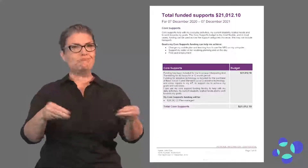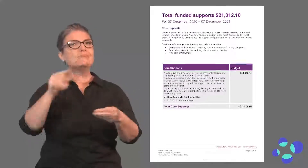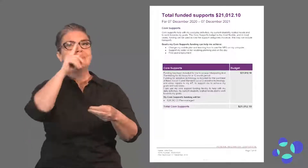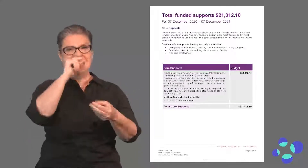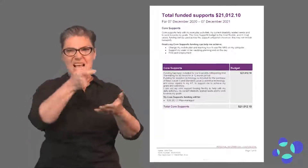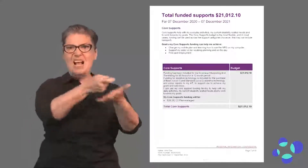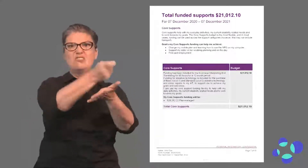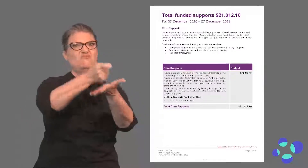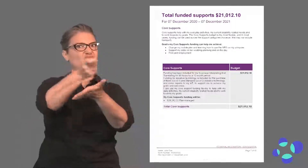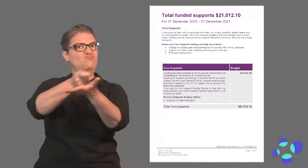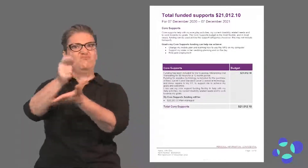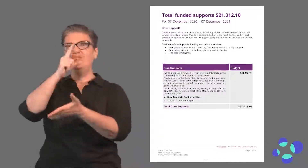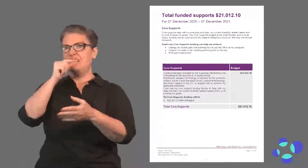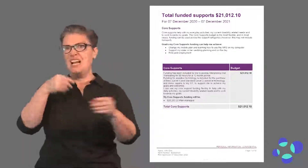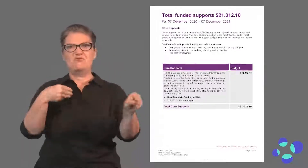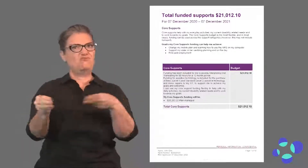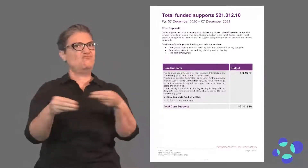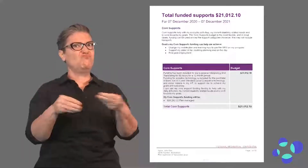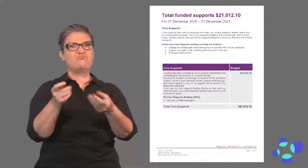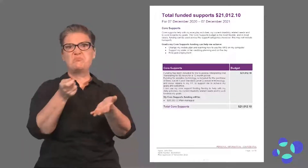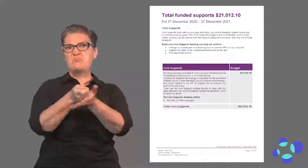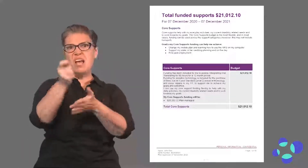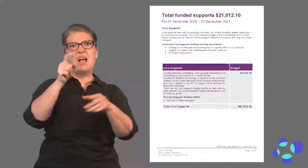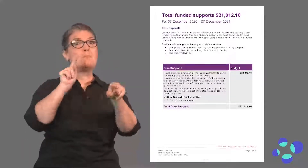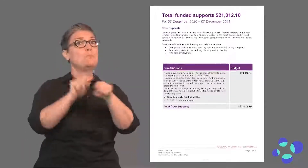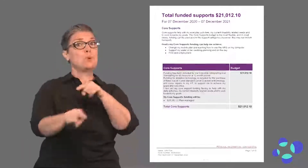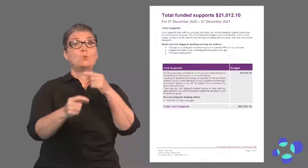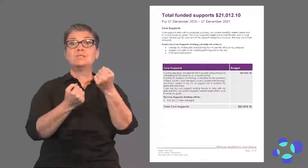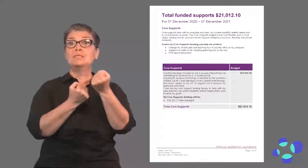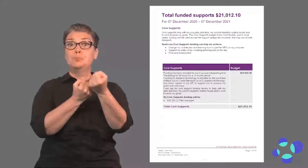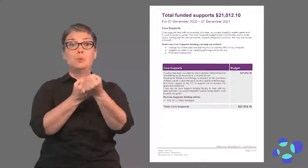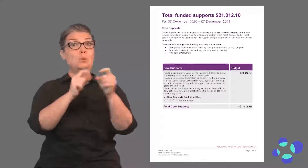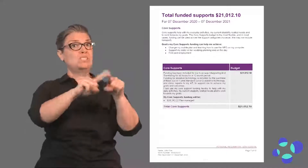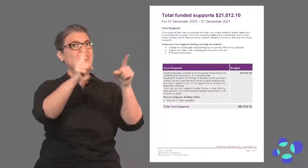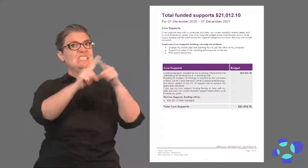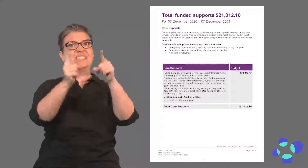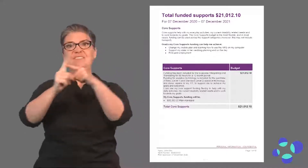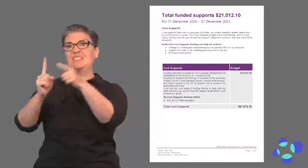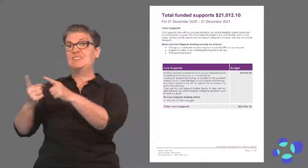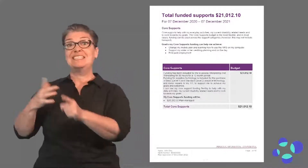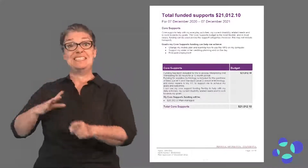This funding category is the most flexible and can be used to pay for most supports